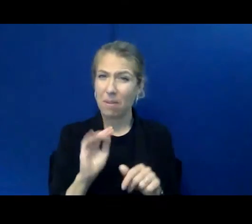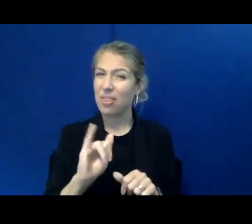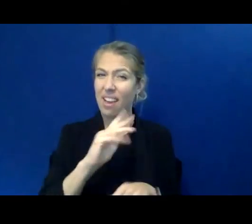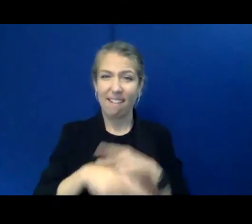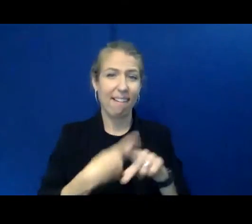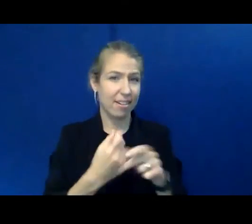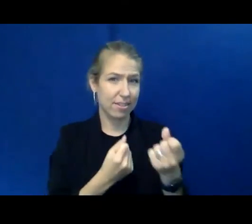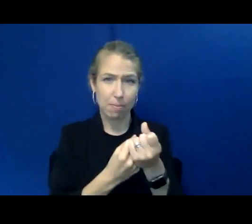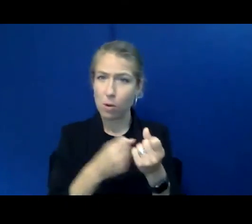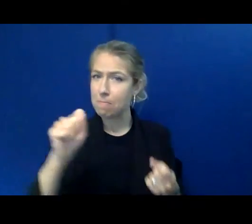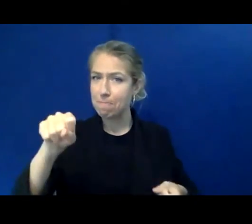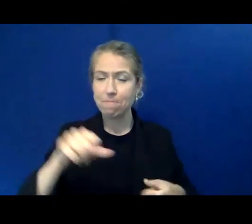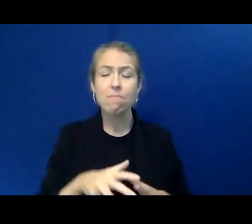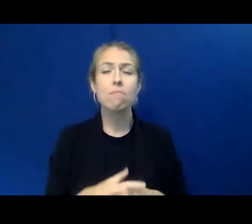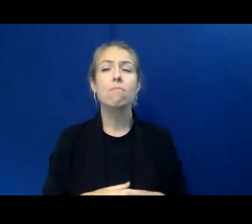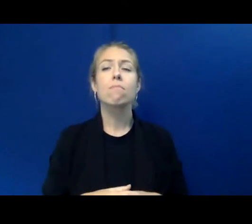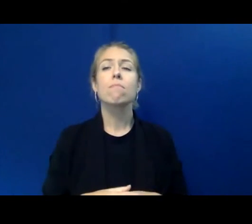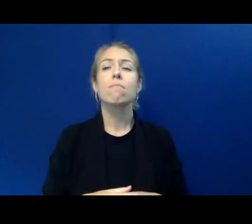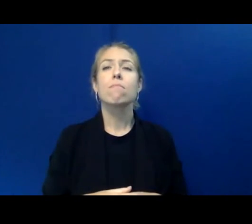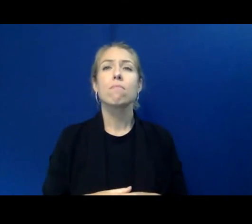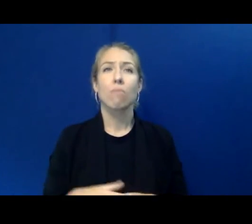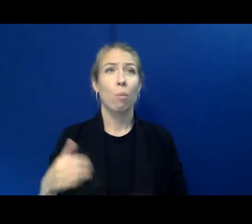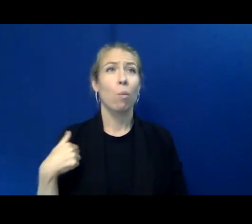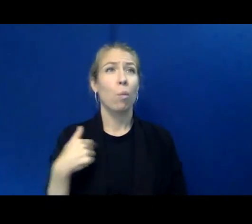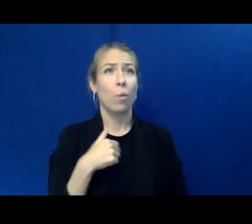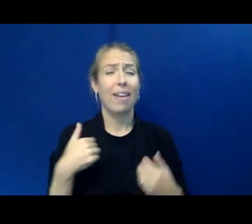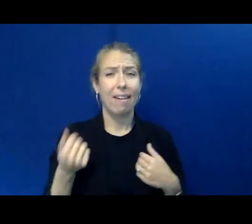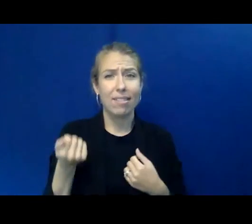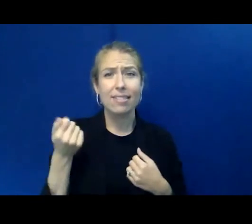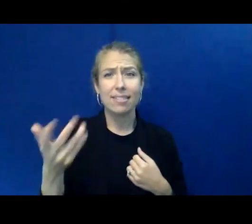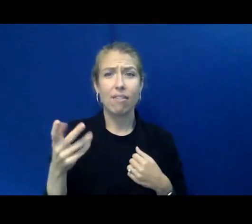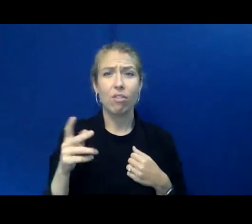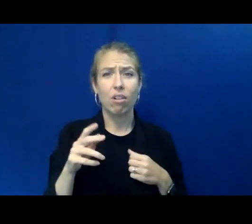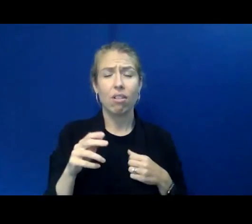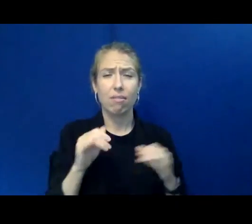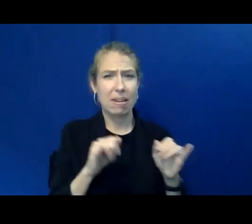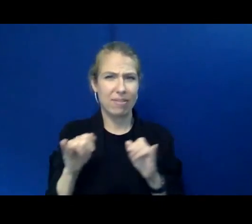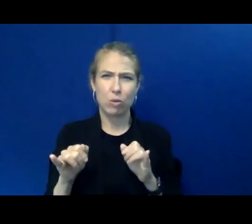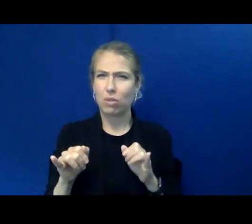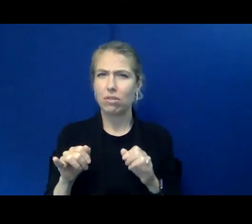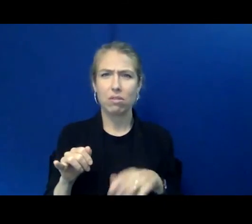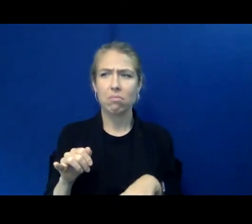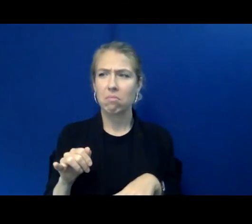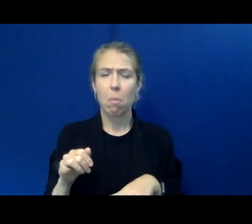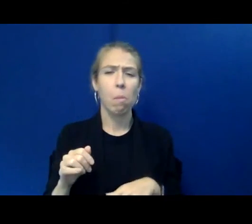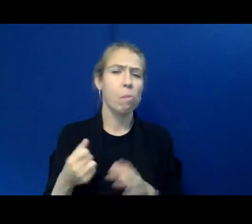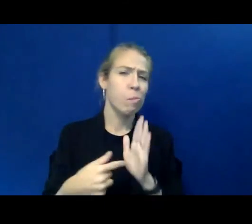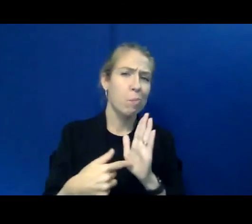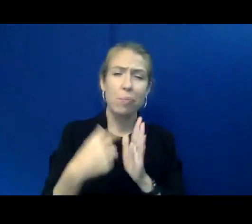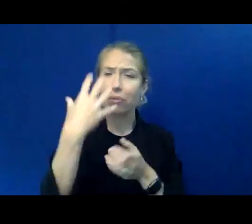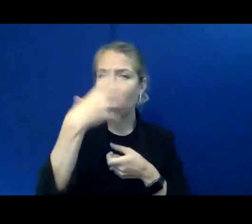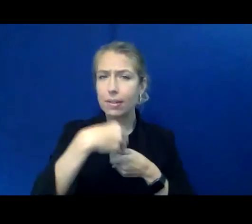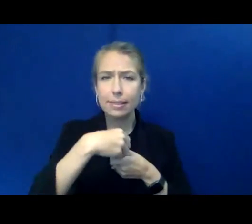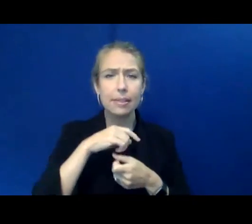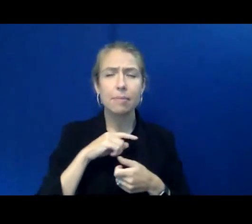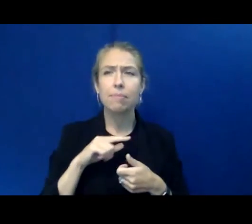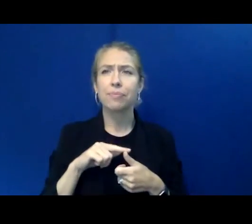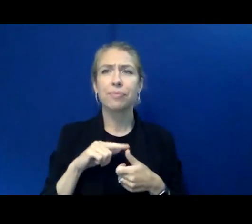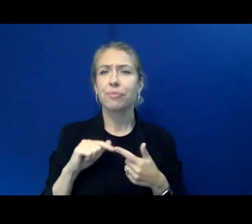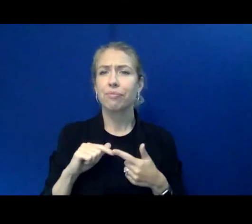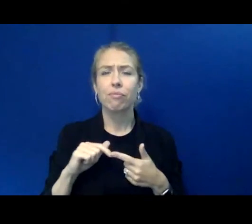We have a number of individuals who we have worked with who have autism, who have behavior